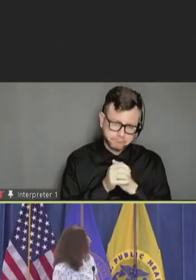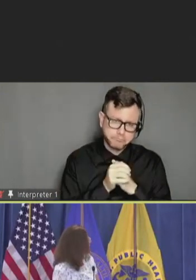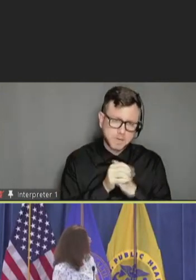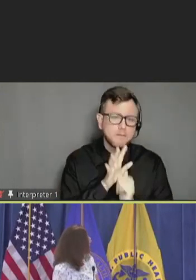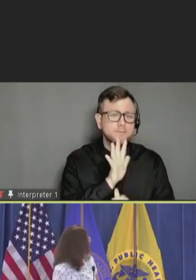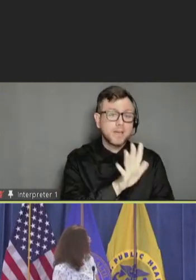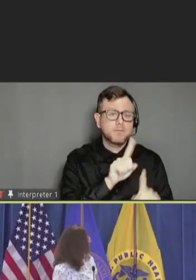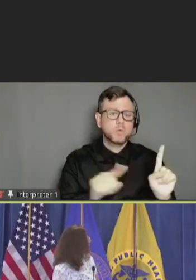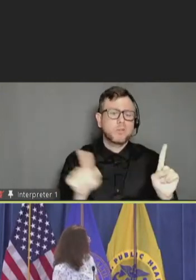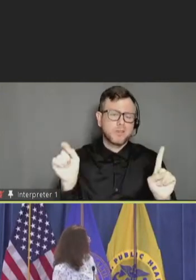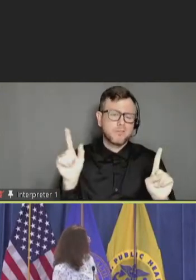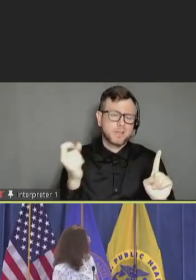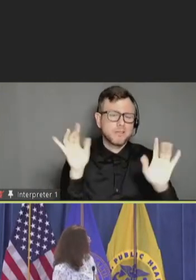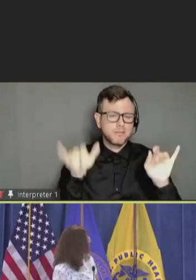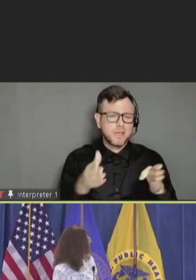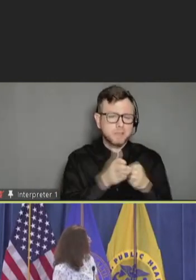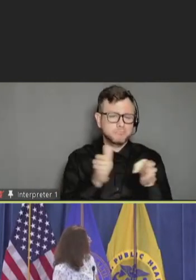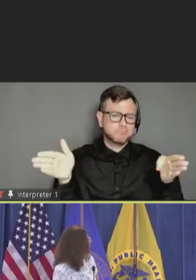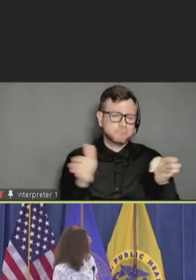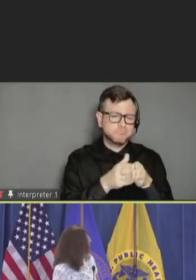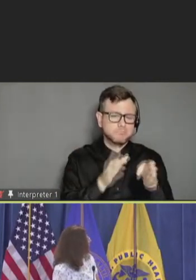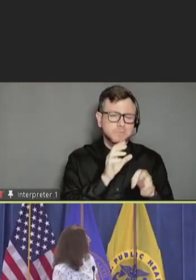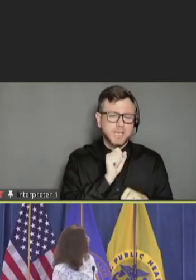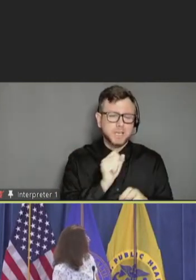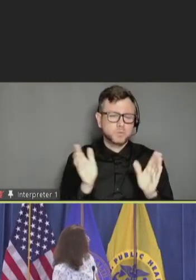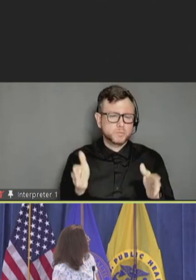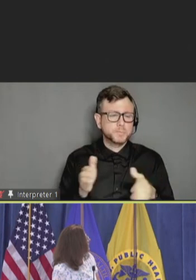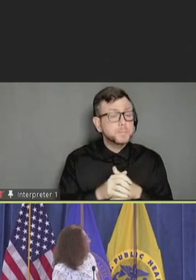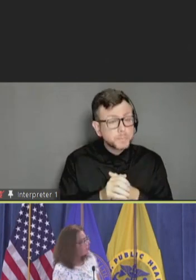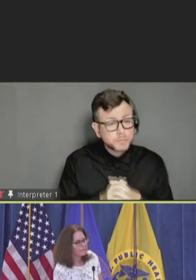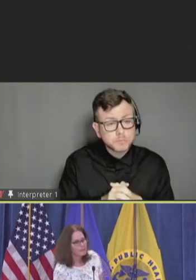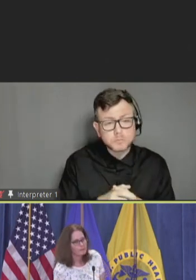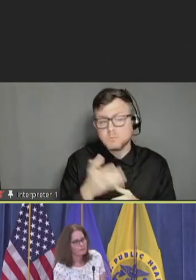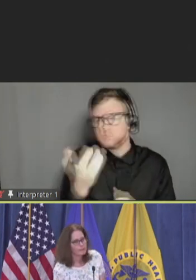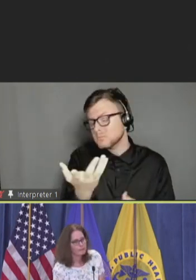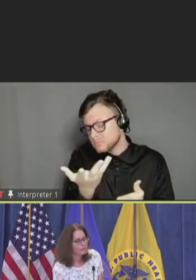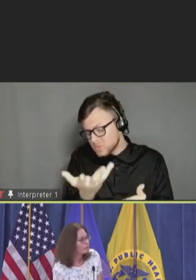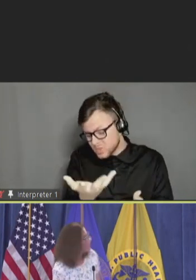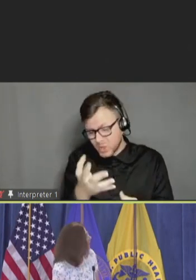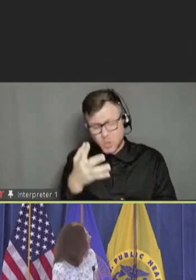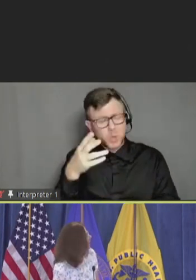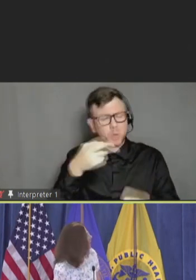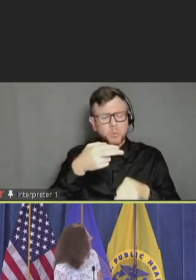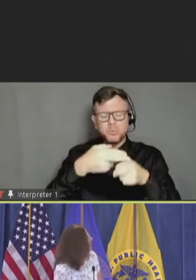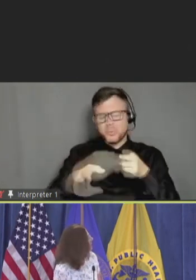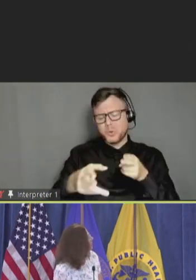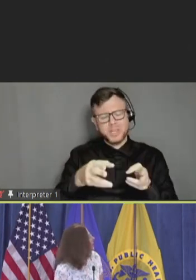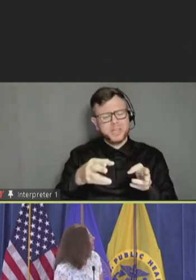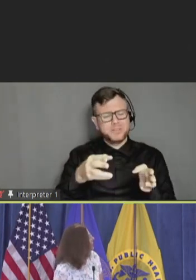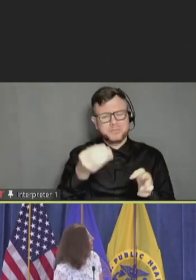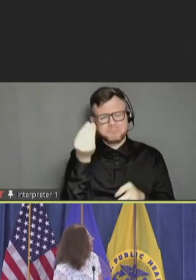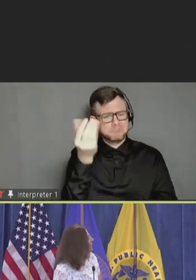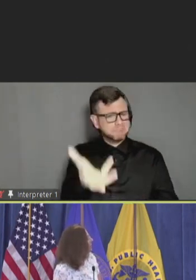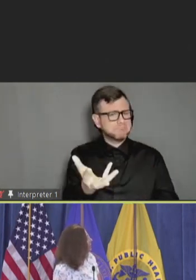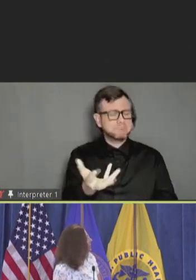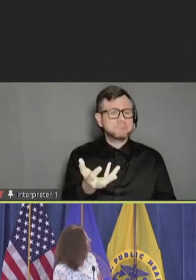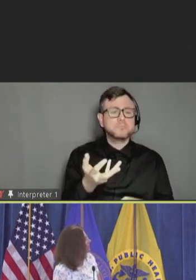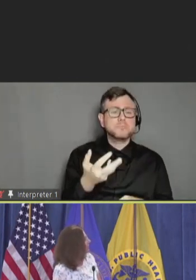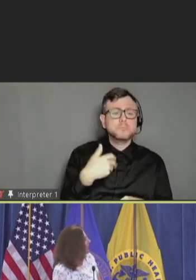Now, I just want to make a brief note -- a mention of the -- of multisystem inflammatory